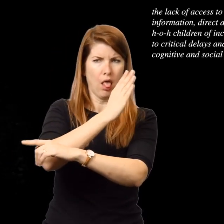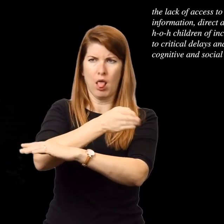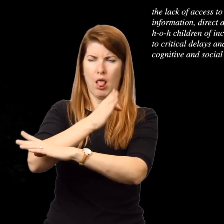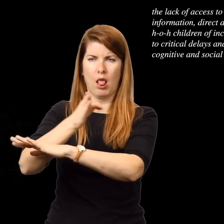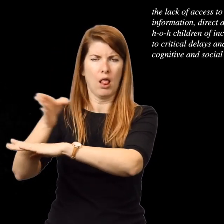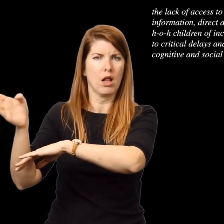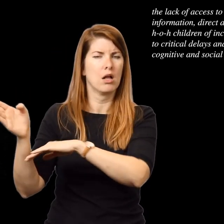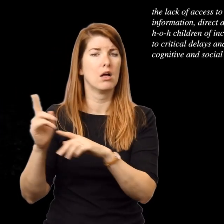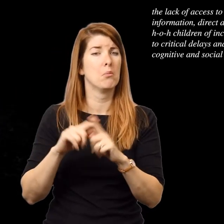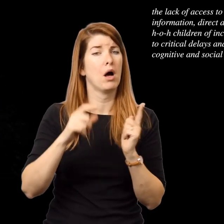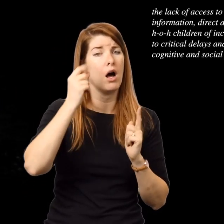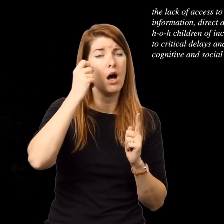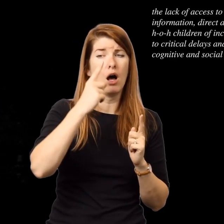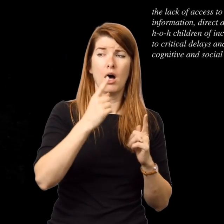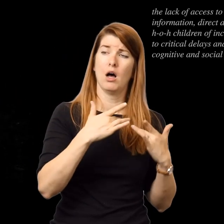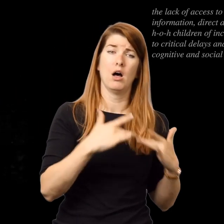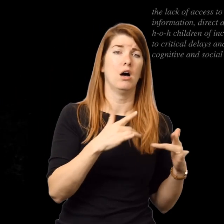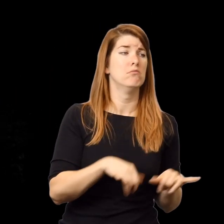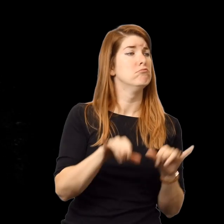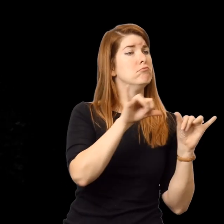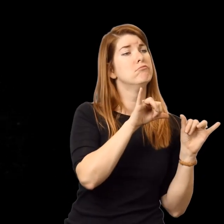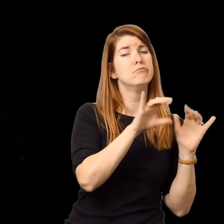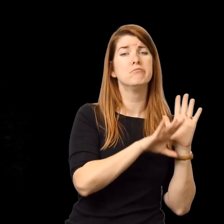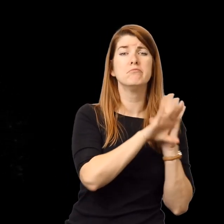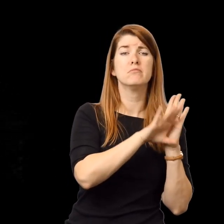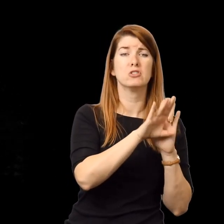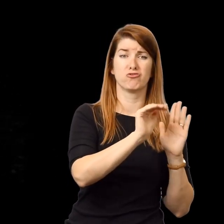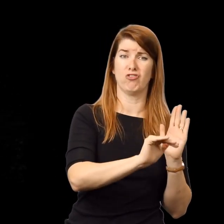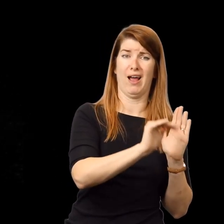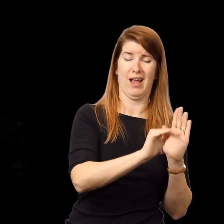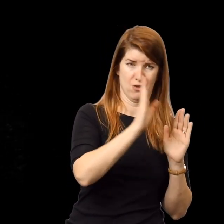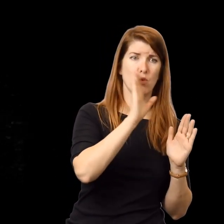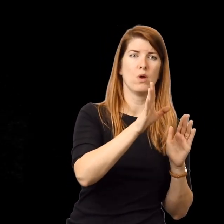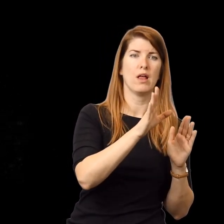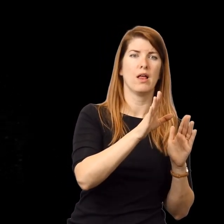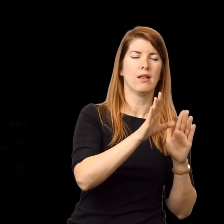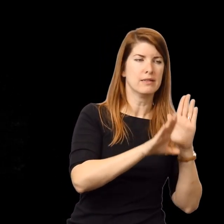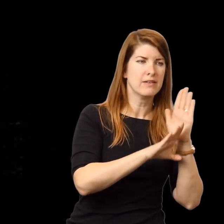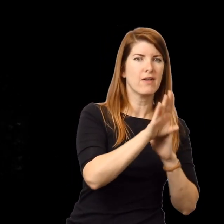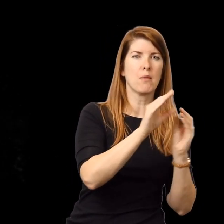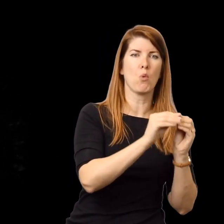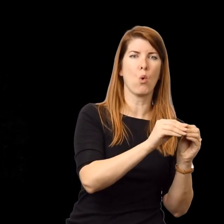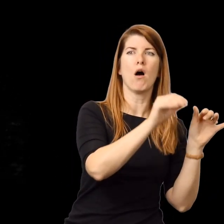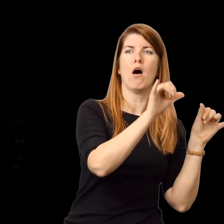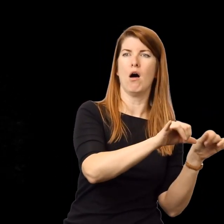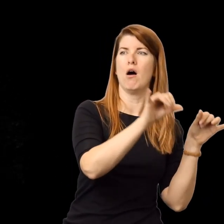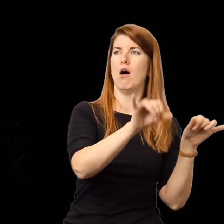Whereas a typically developing child will develop more consistently